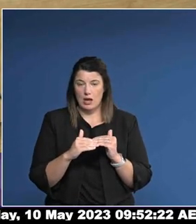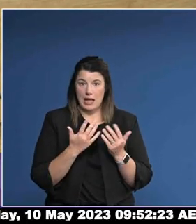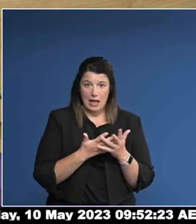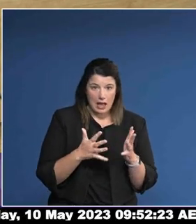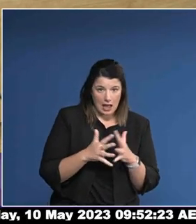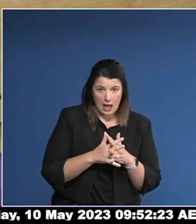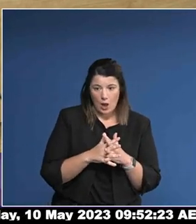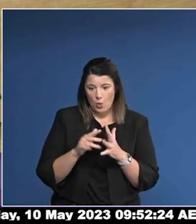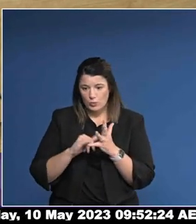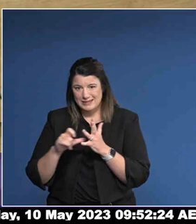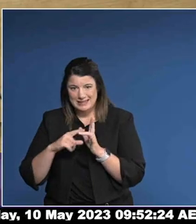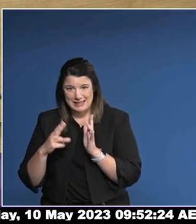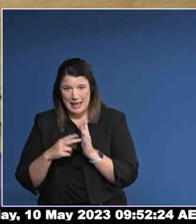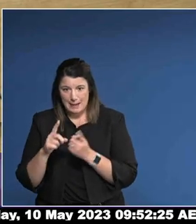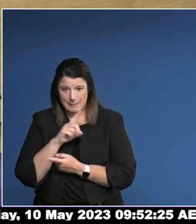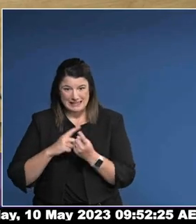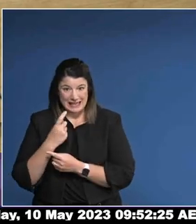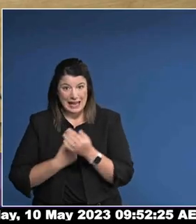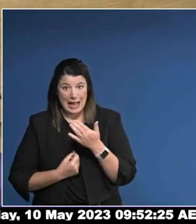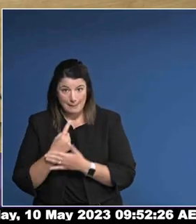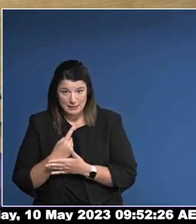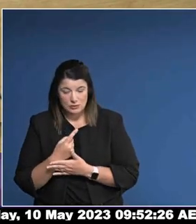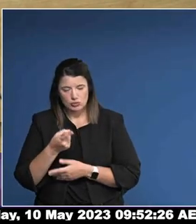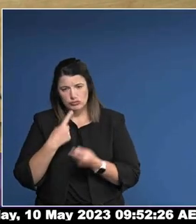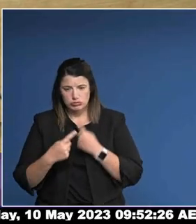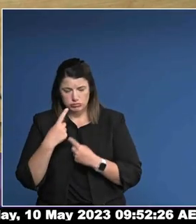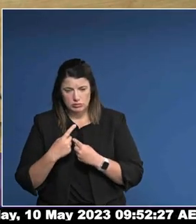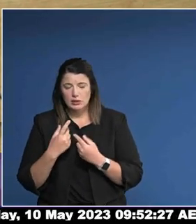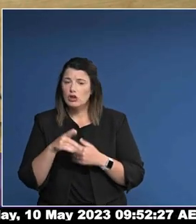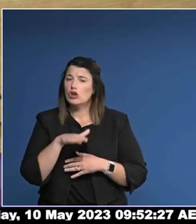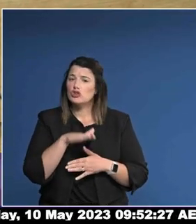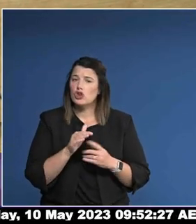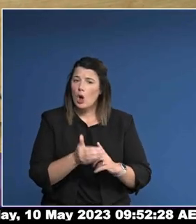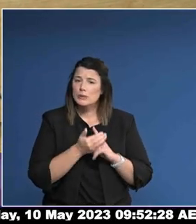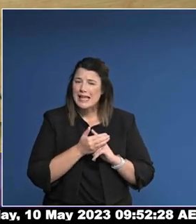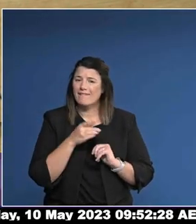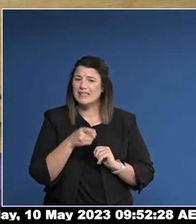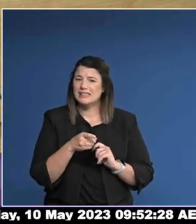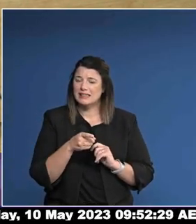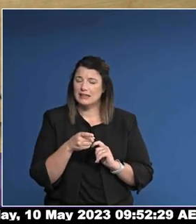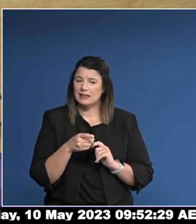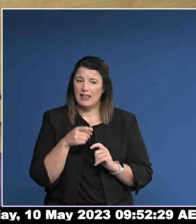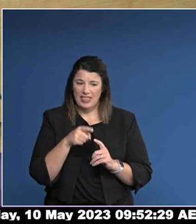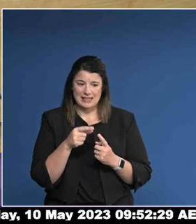meeting occurs. DR CRAWFORD: Yes. It's the case, isn't it, that Child Safety is the key agency or the leader?